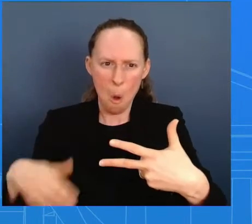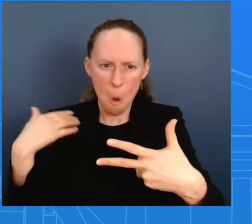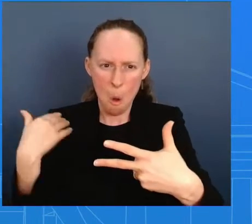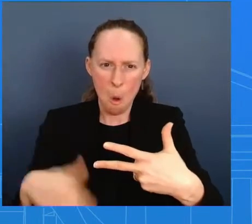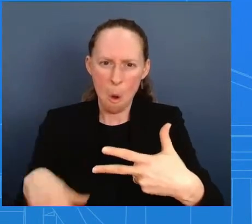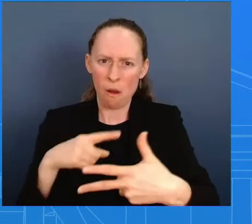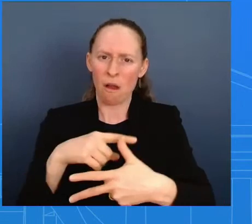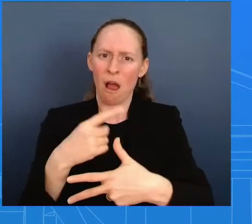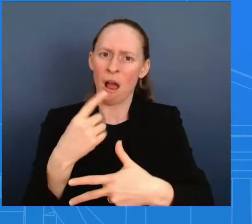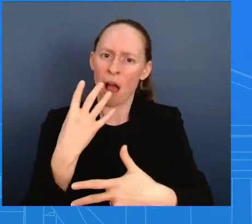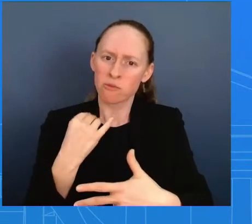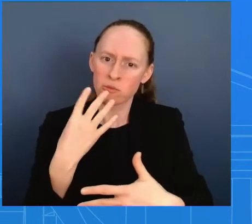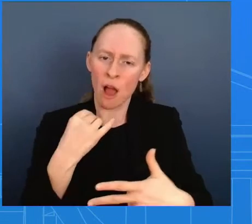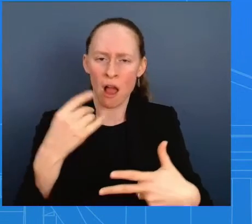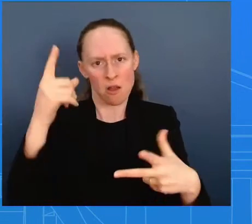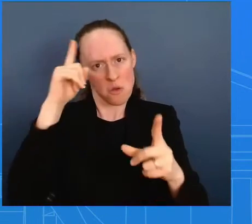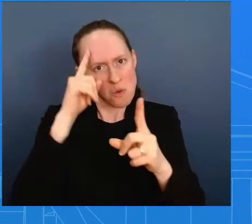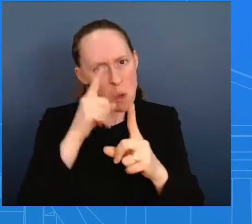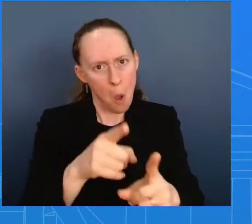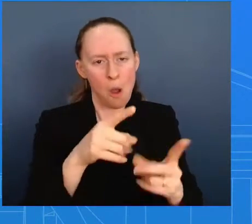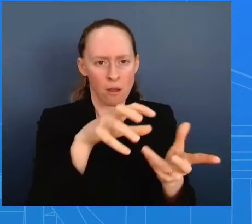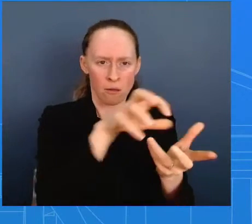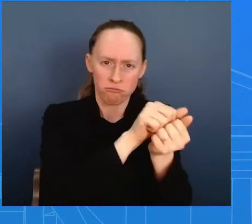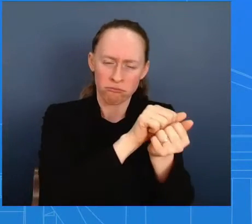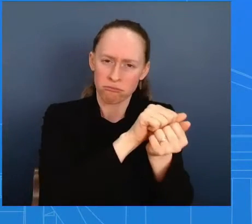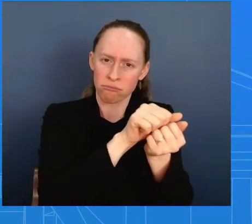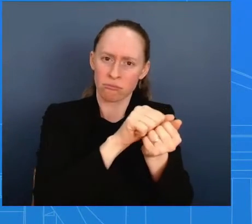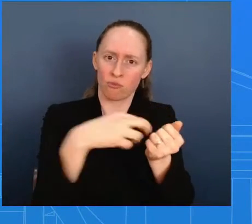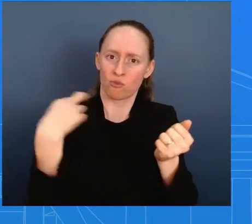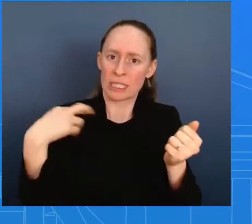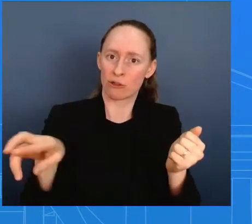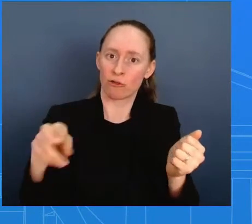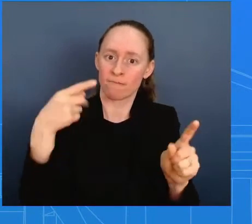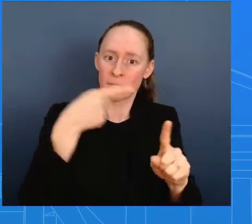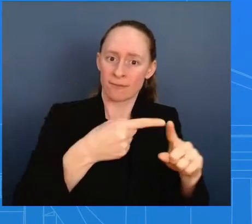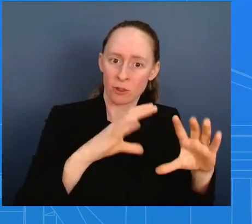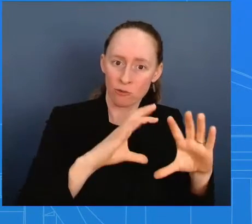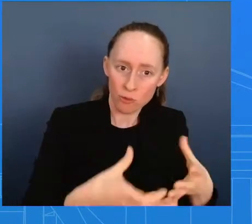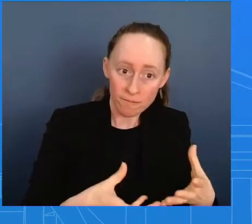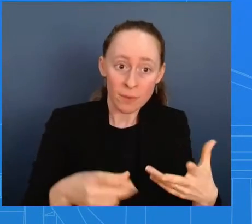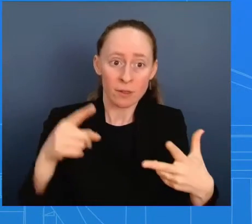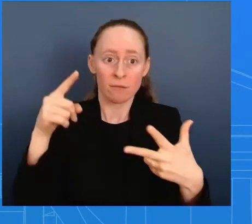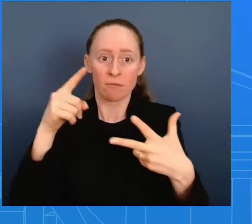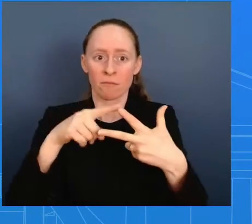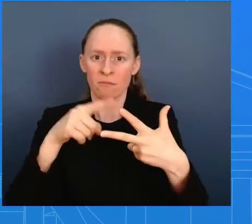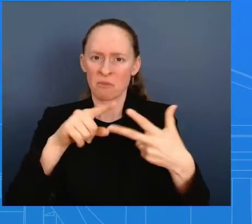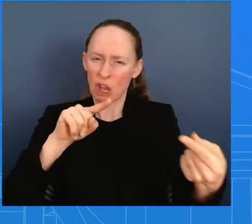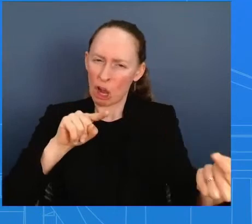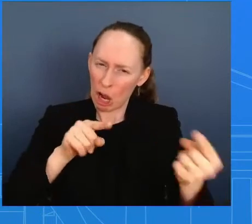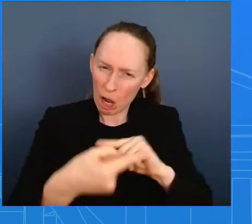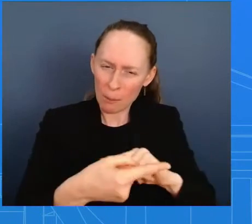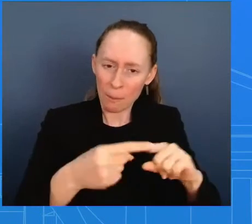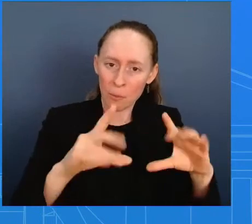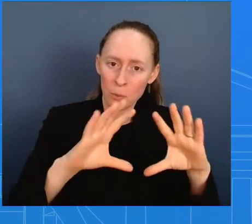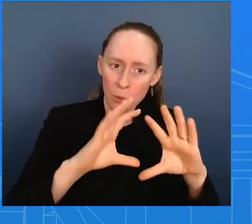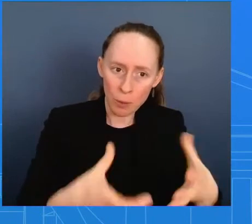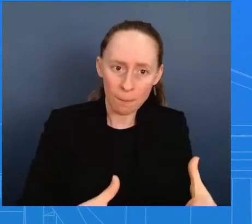serious bodily or mental harm to a group; inflicting on a group conditions of life calculated to bring physical destruction, in whole or in part, with imposing measures